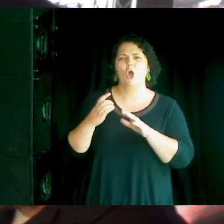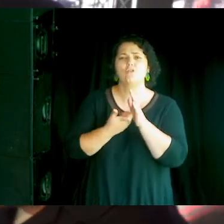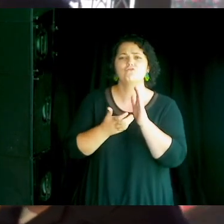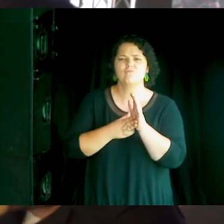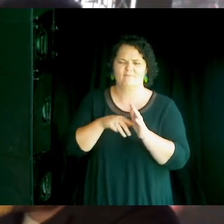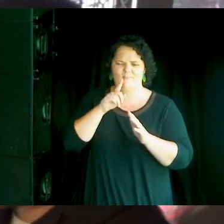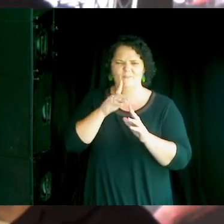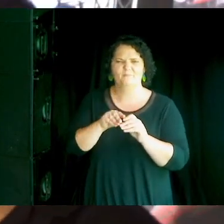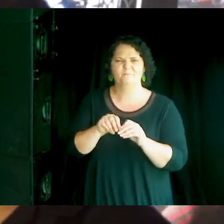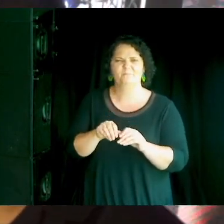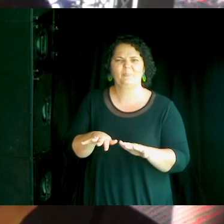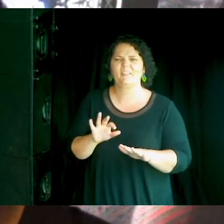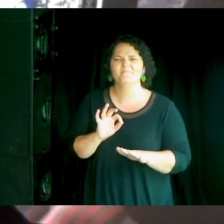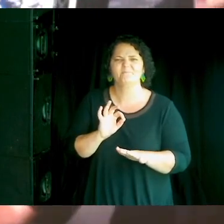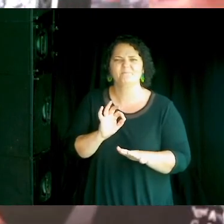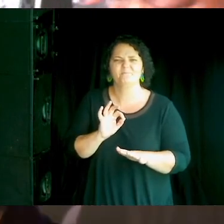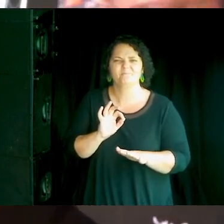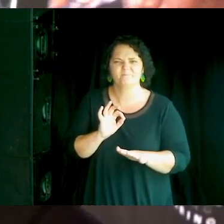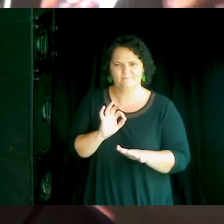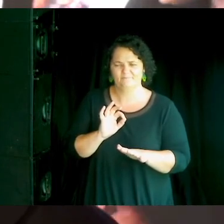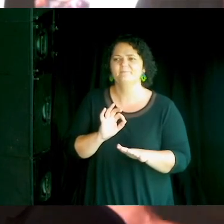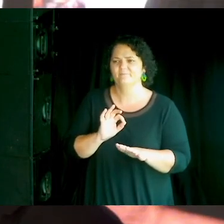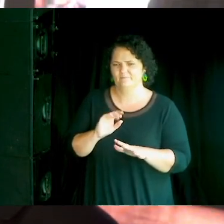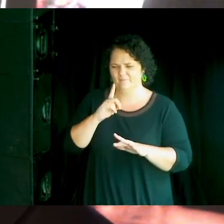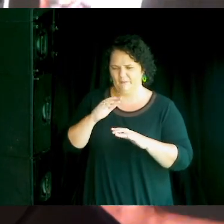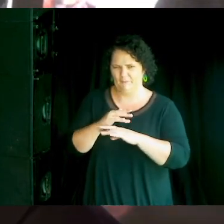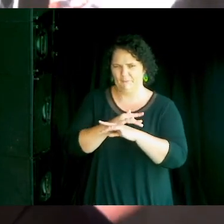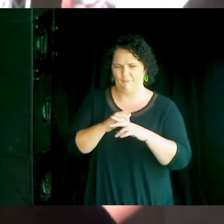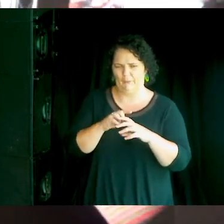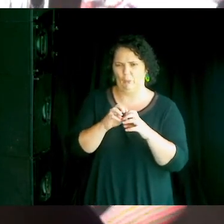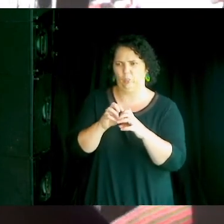it will not get not just a soupy consistency but you see a lot of curdle the curd inside